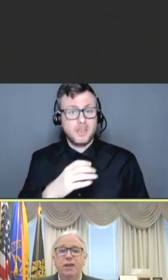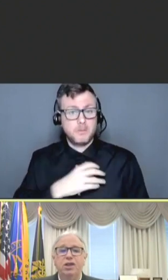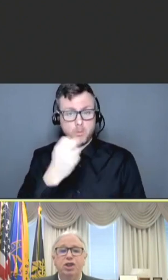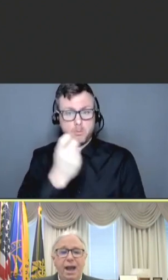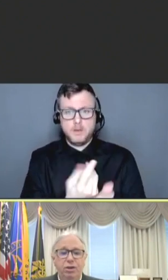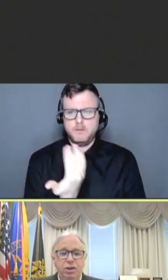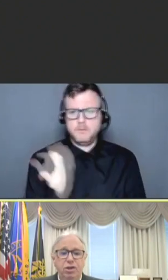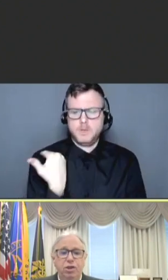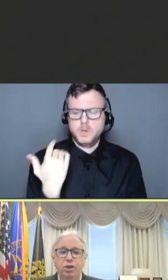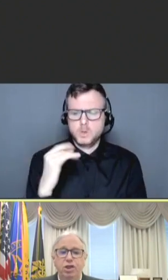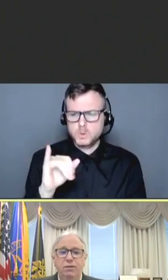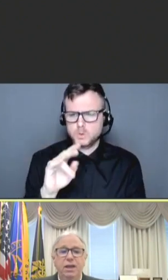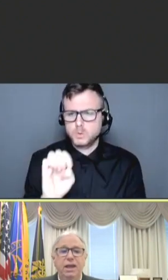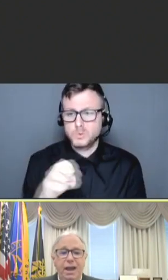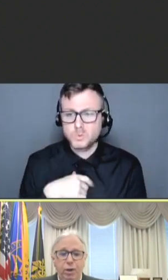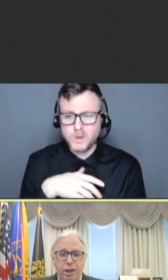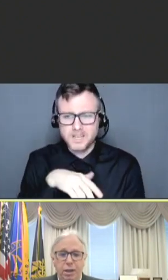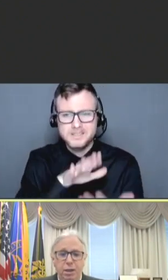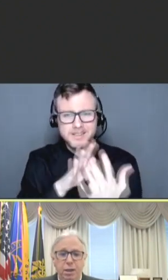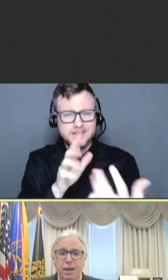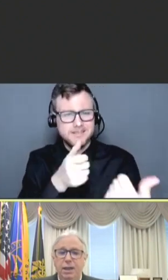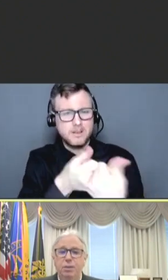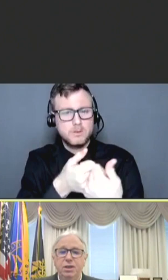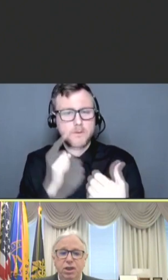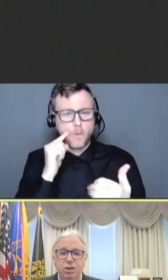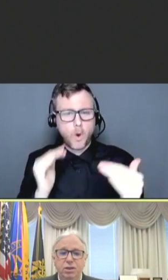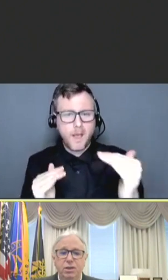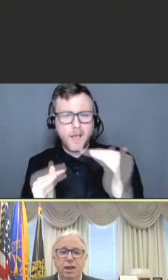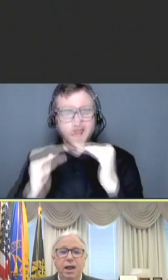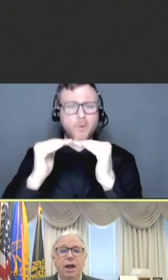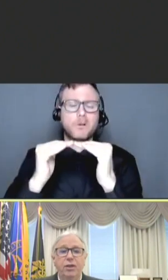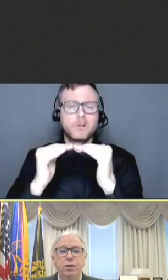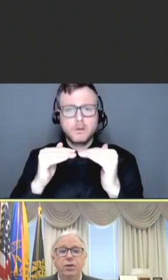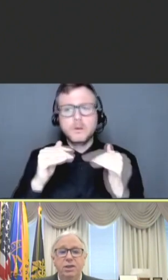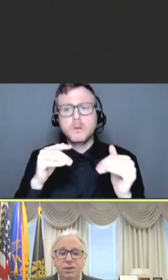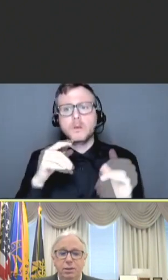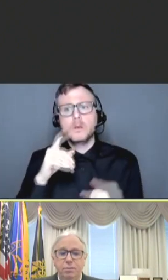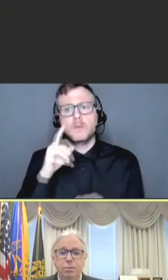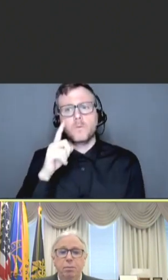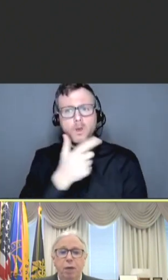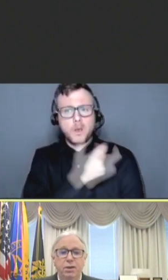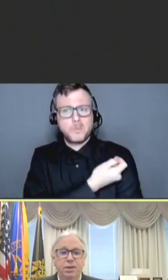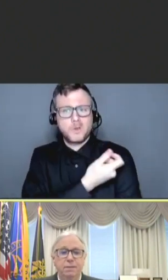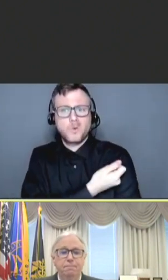address challenges to achieving equity in immunizations and other systems policy,